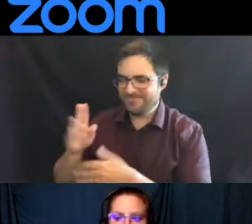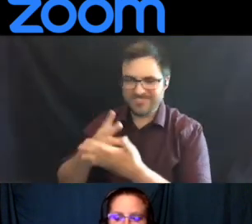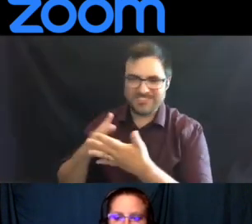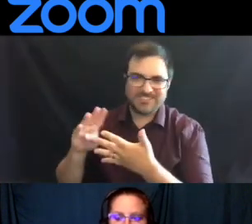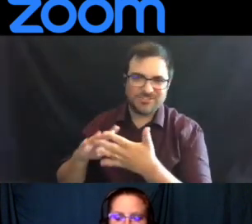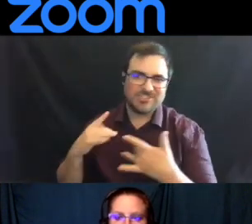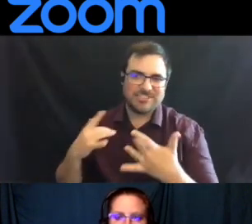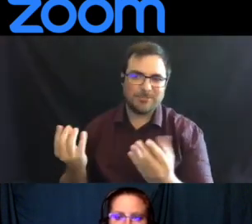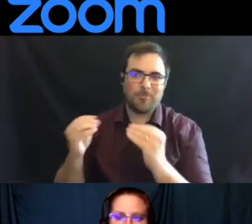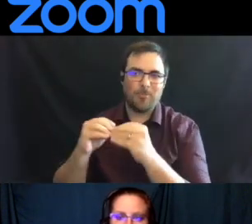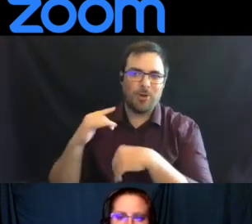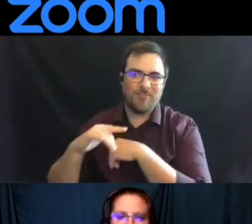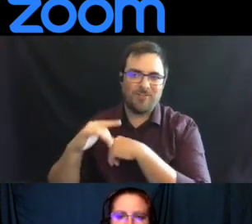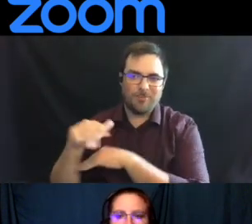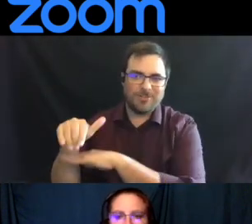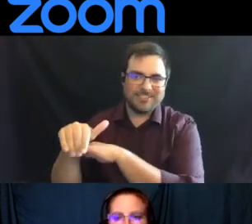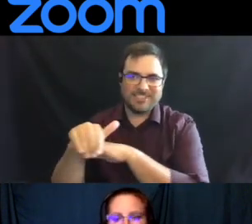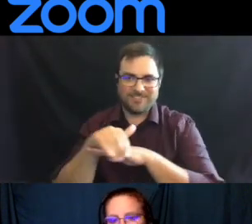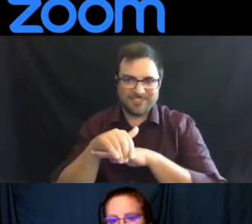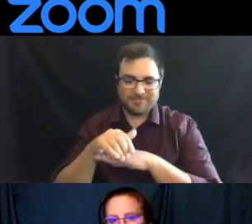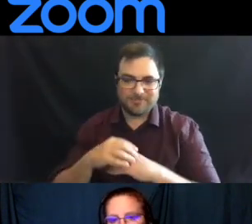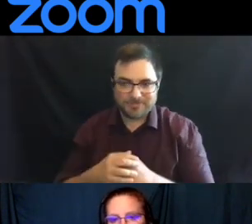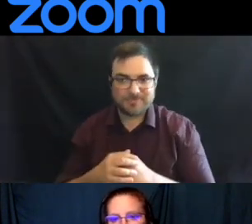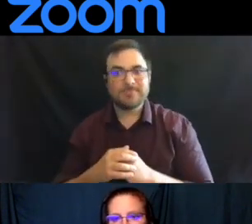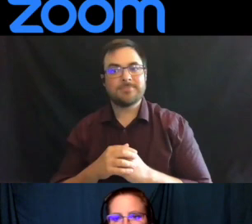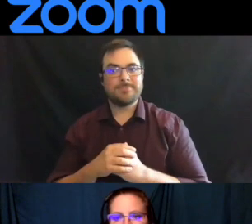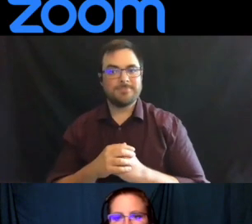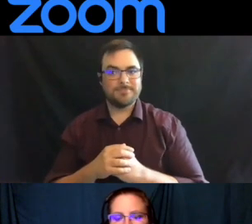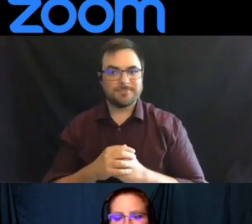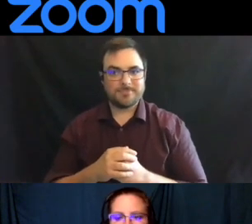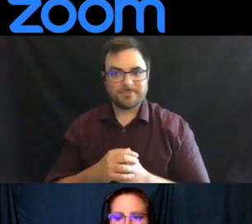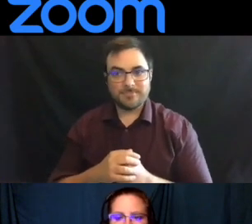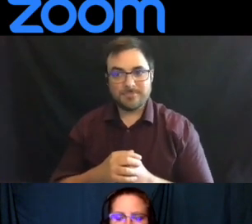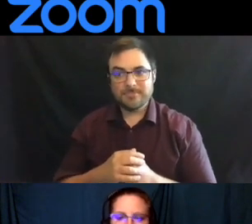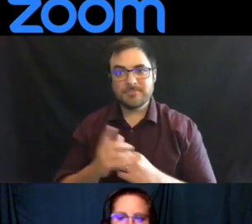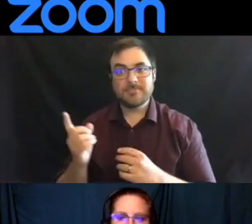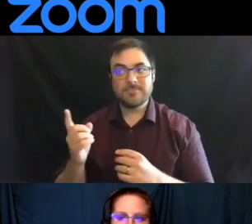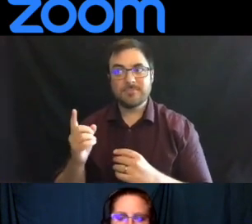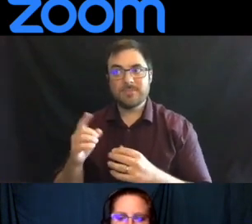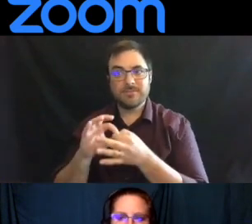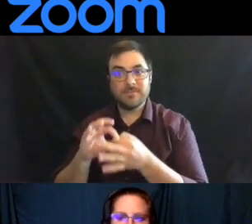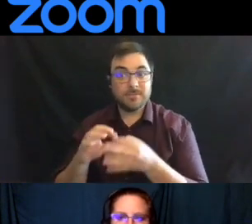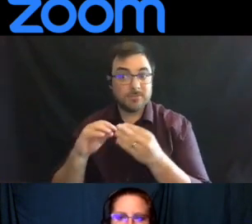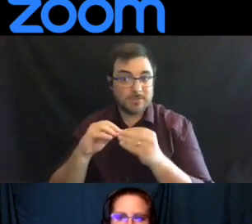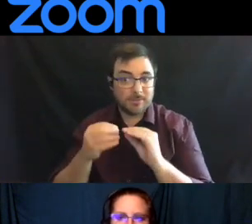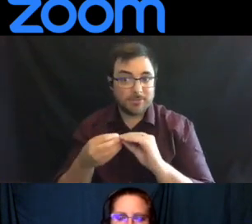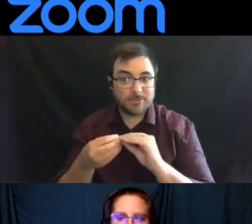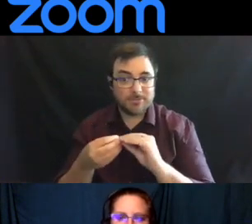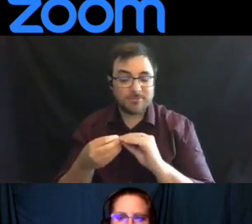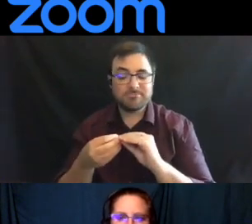and what we haven't talked a little bit about is the numbers so the majority of the families